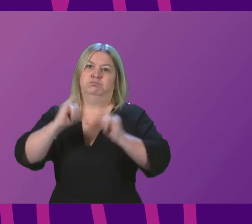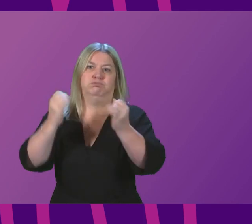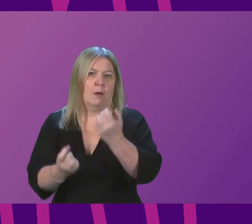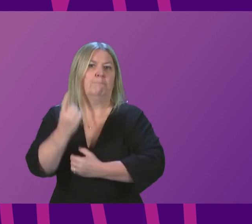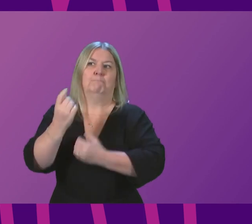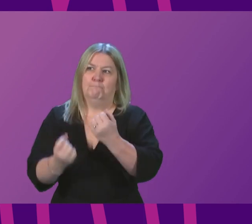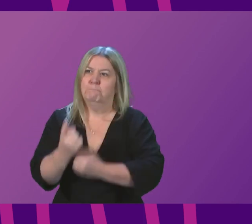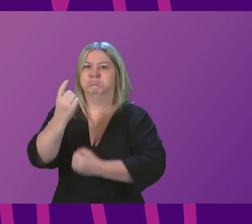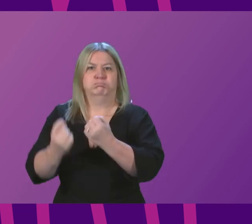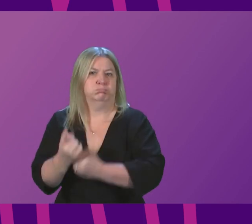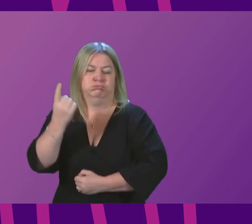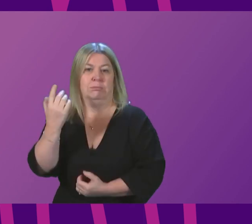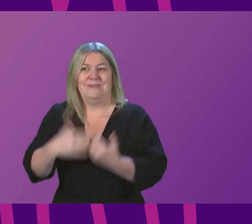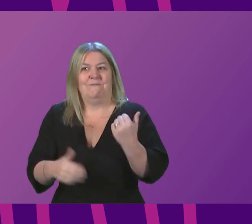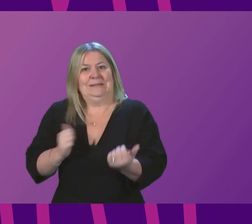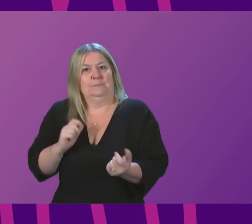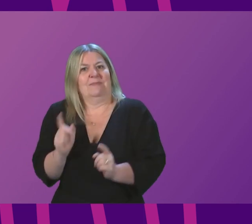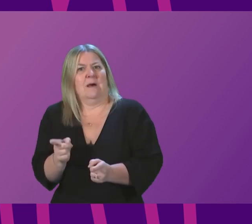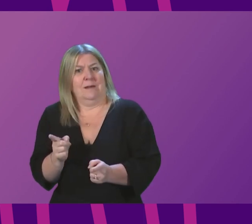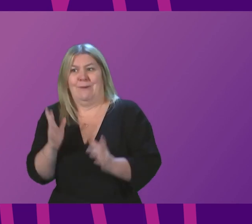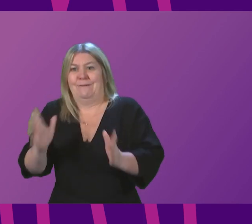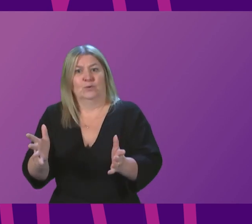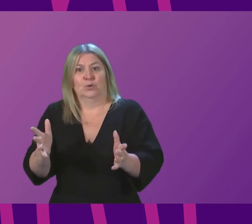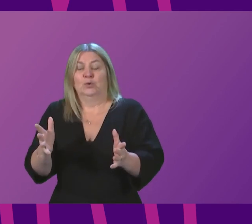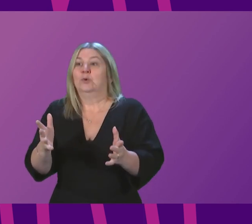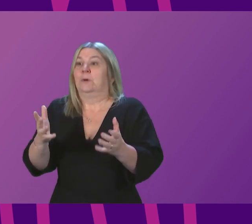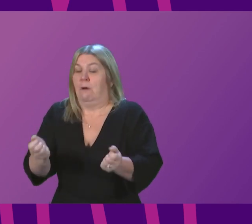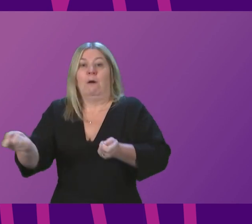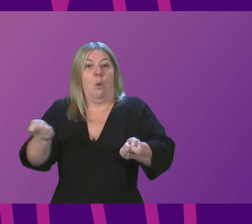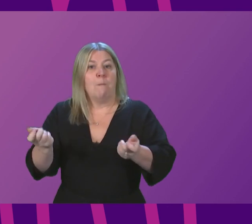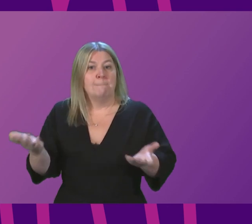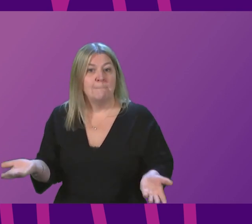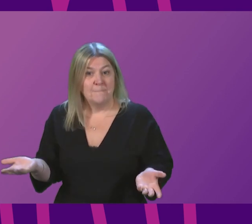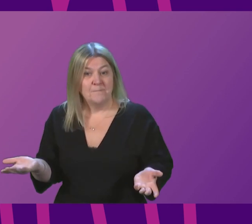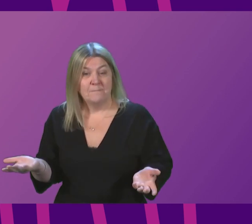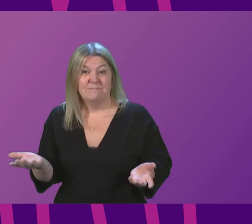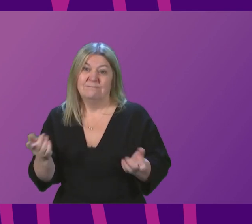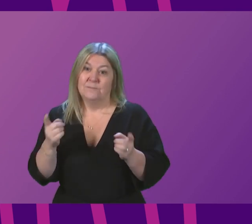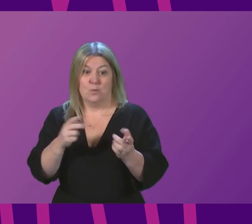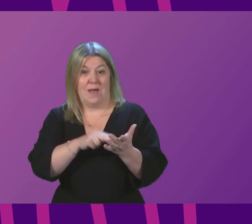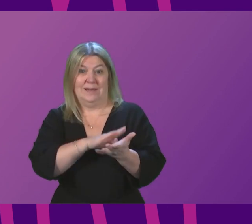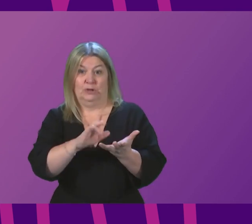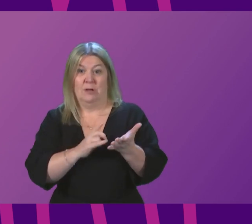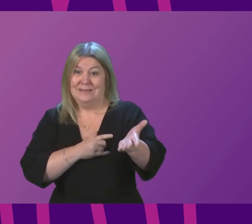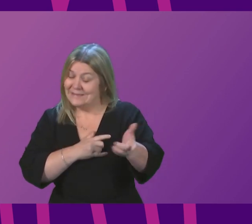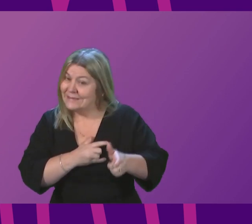Yes, that means that our NHS is still struggling with the weight of Covid in a way that we all hoped would not be the case by now.